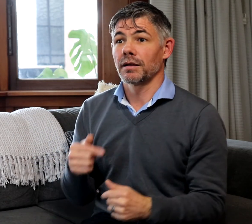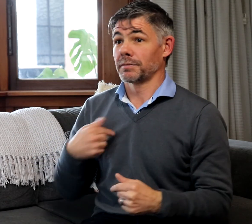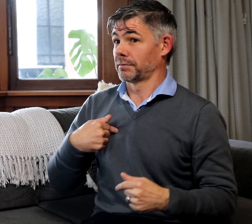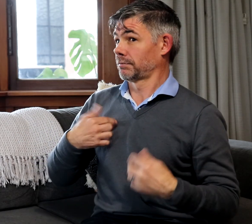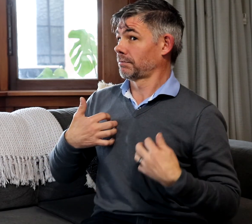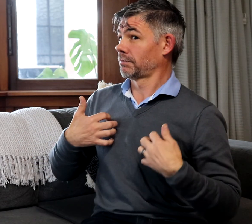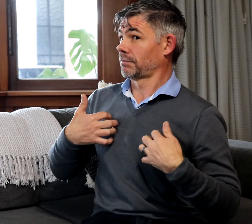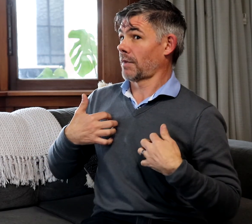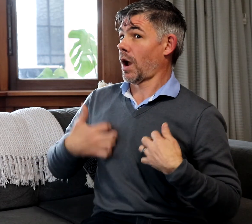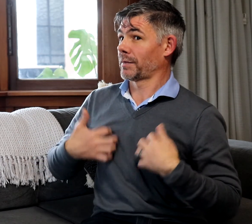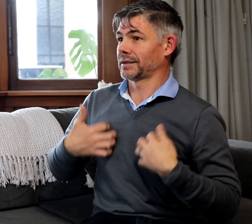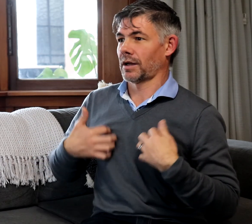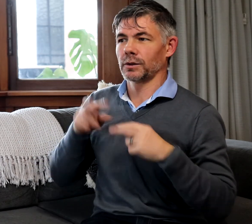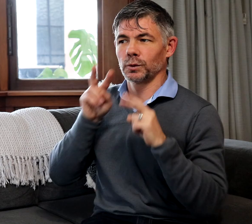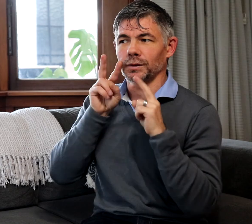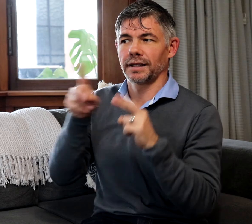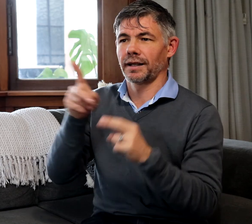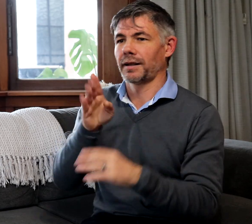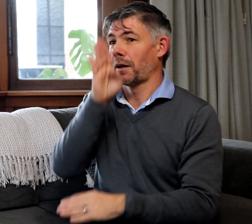so it's put into sign language as well, equally.